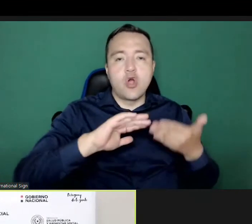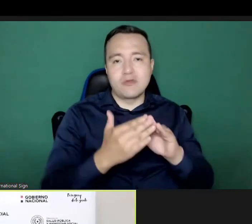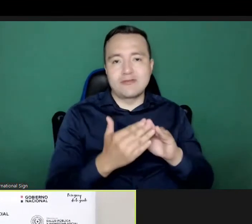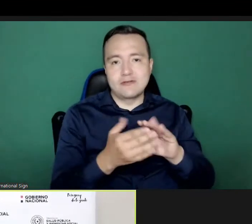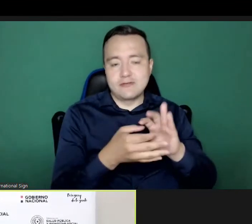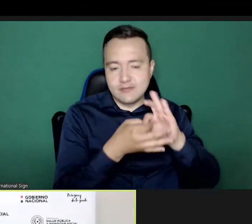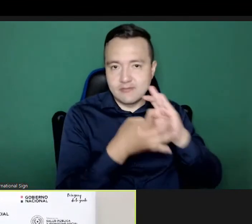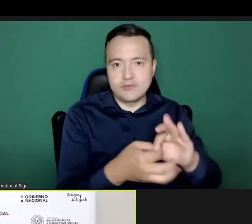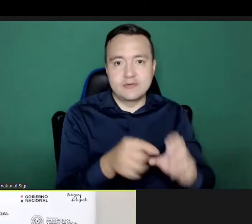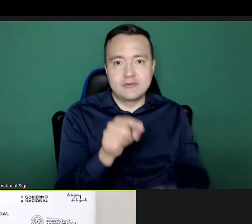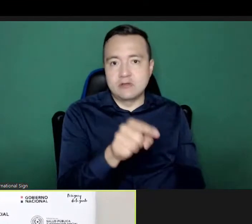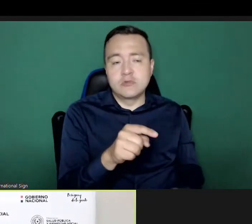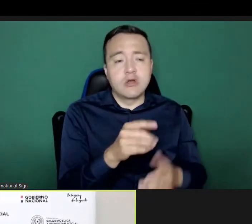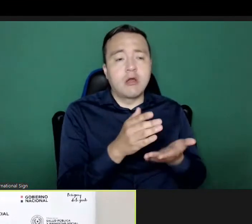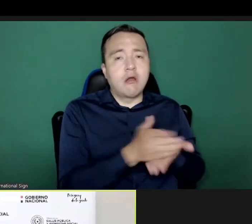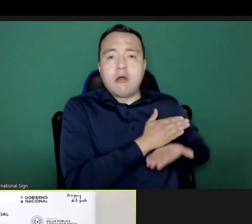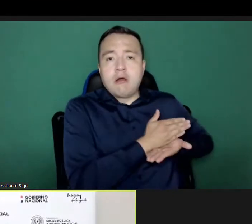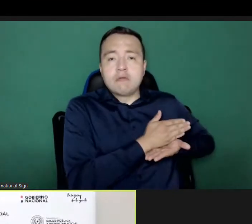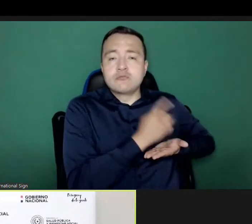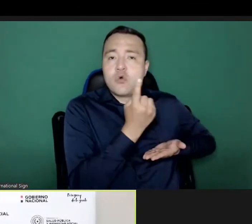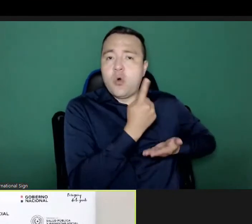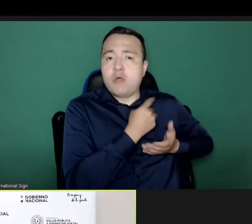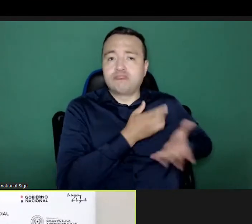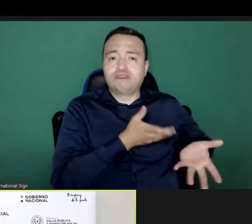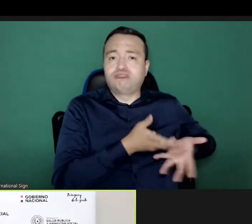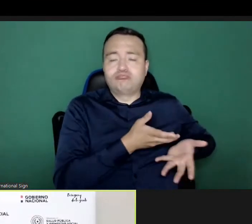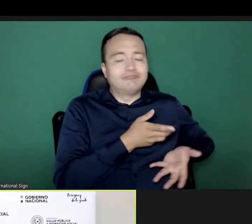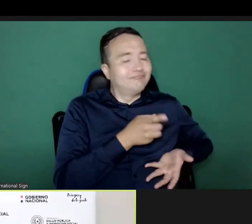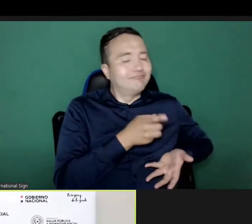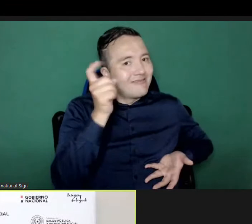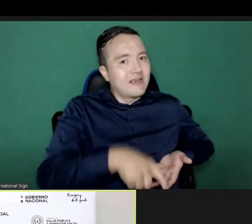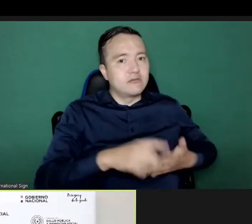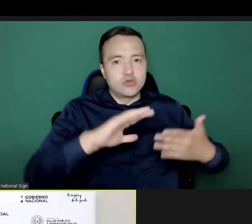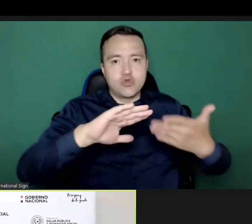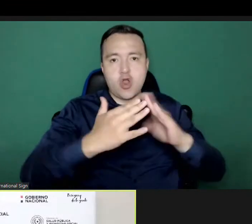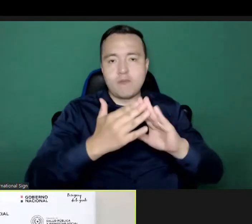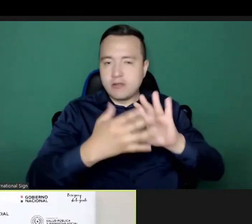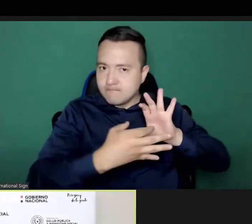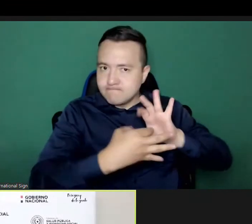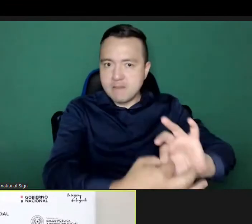. Not just the individuals themselves, but a community. An organized community.